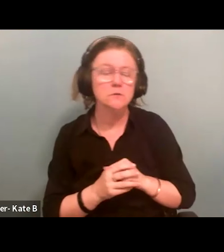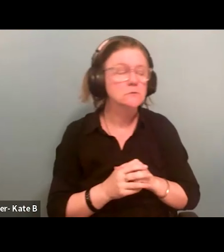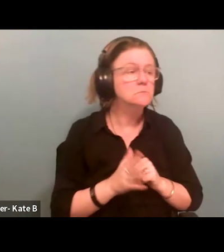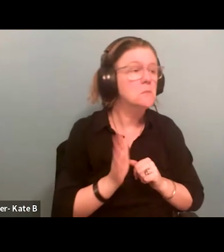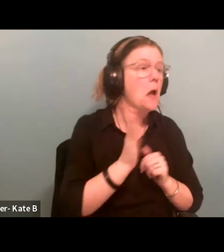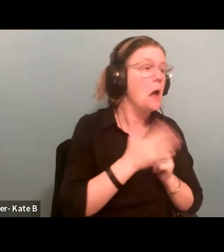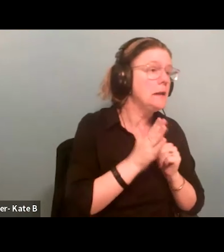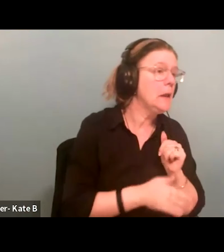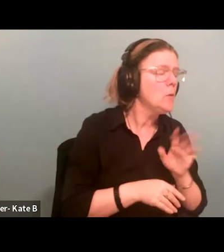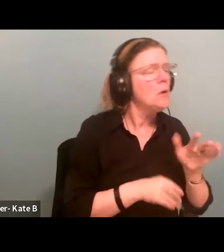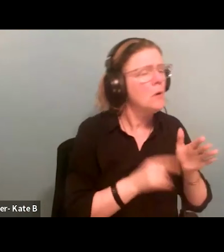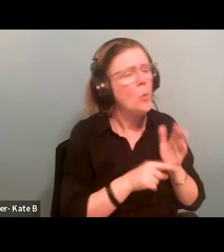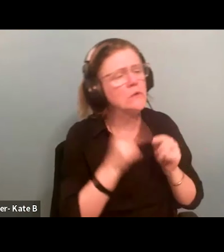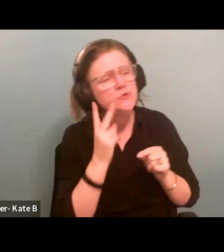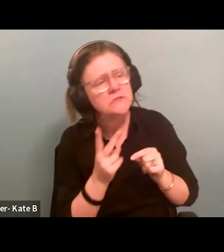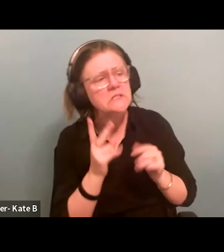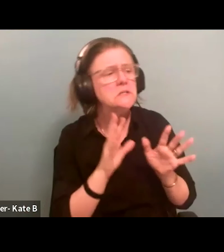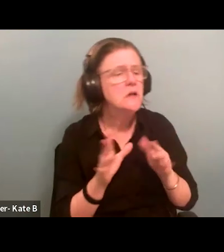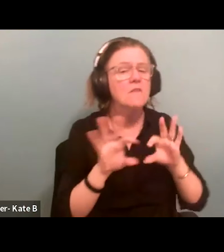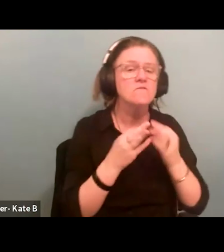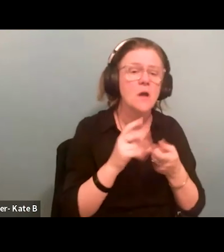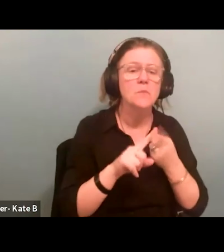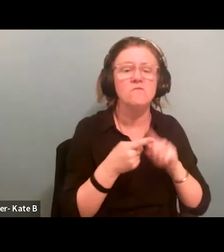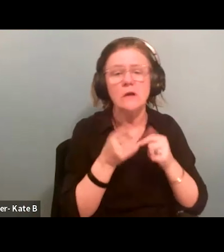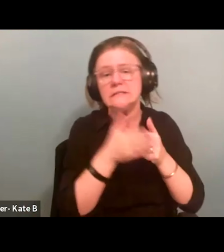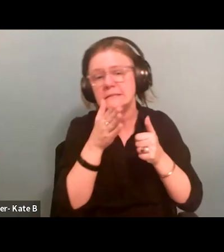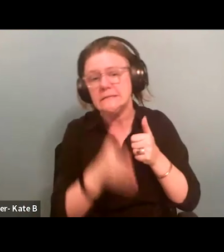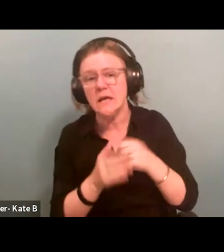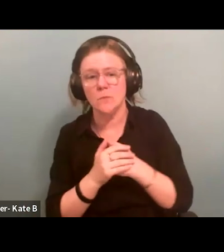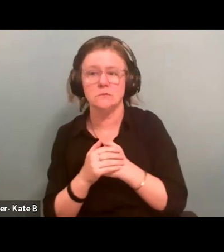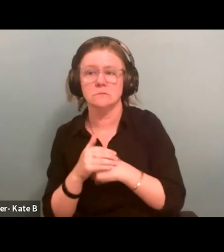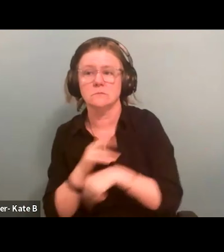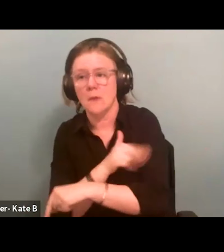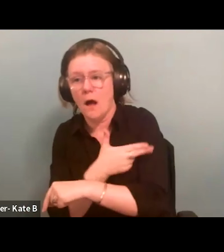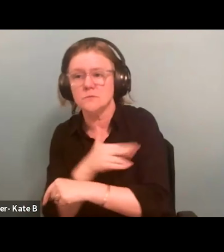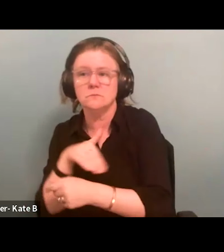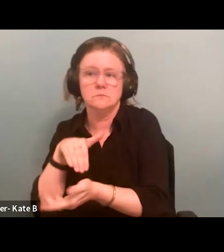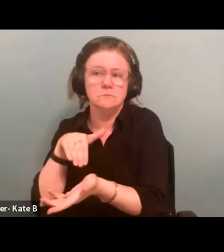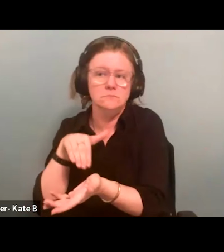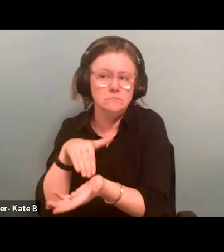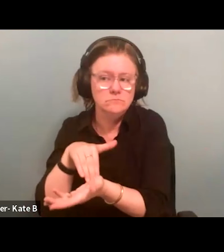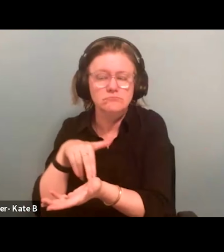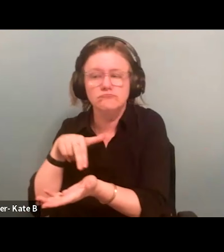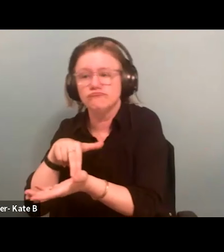to look good. They contact family, friends, neighbors, to get a picture of what's going on.